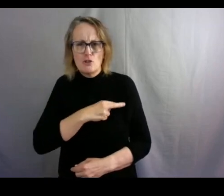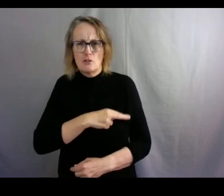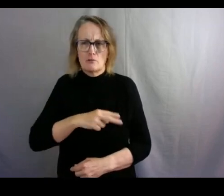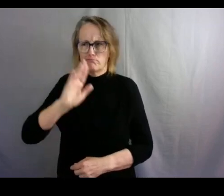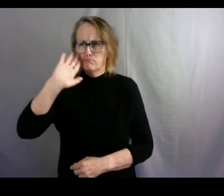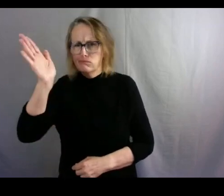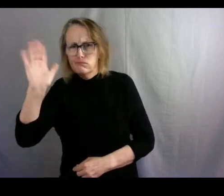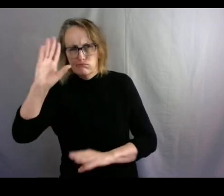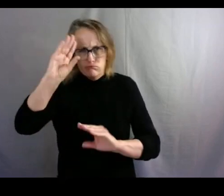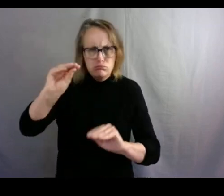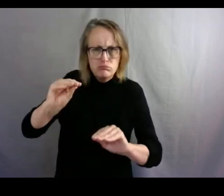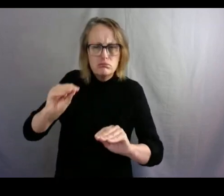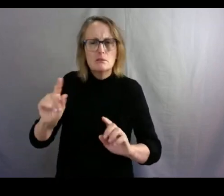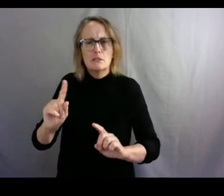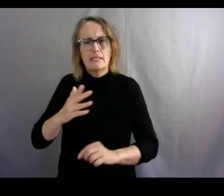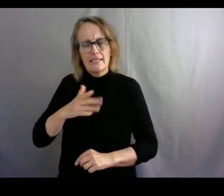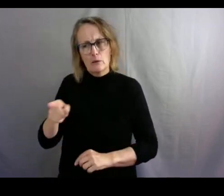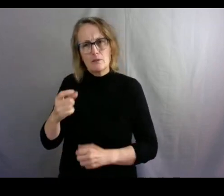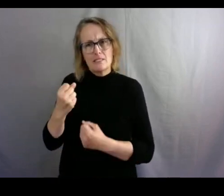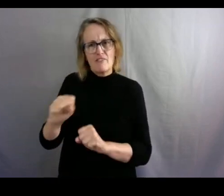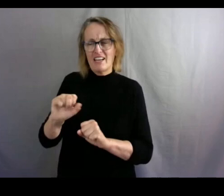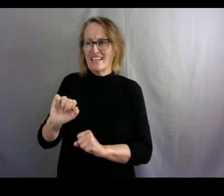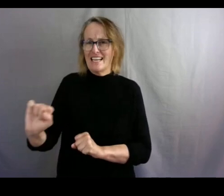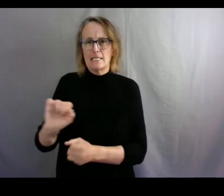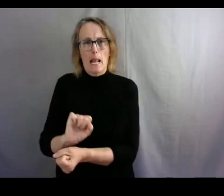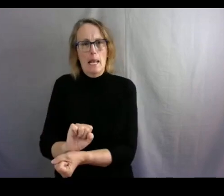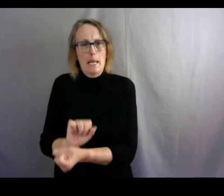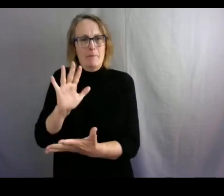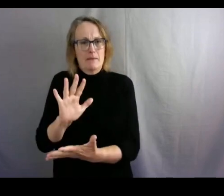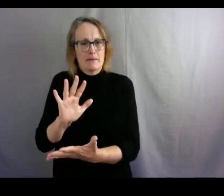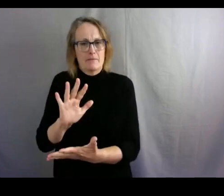He was really defending his liberty as an artist, as an author, as a painter.